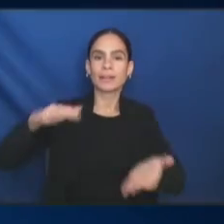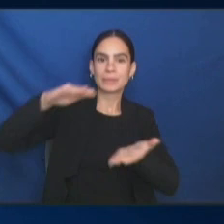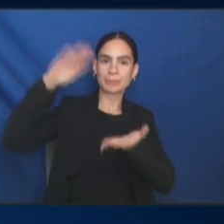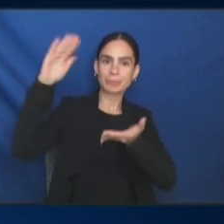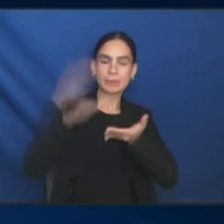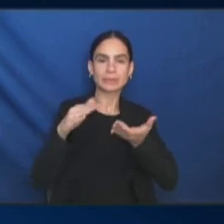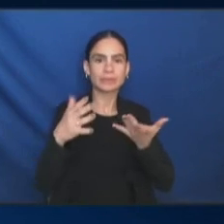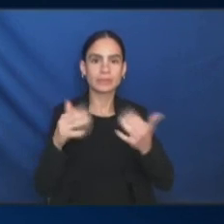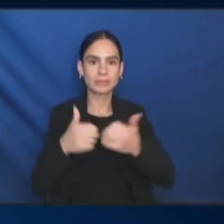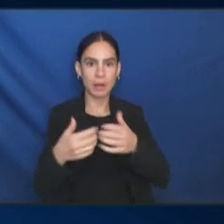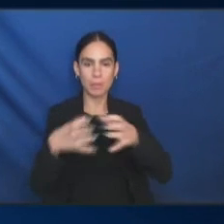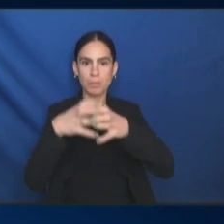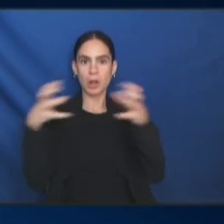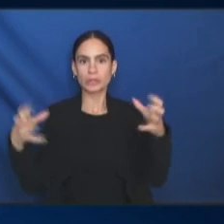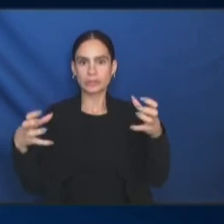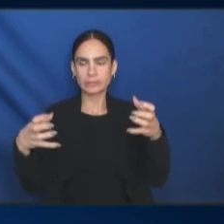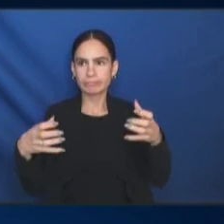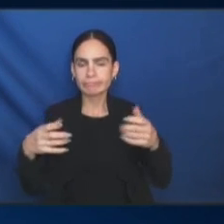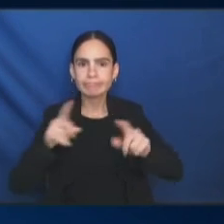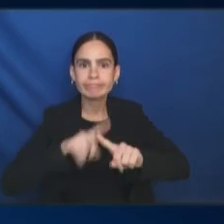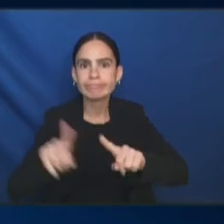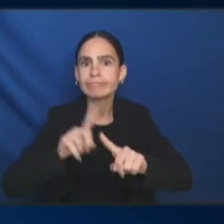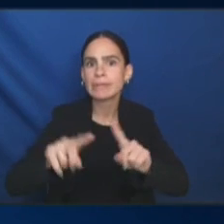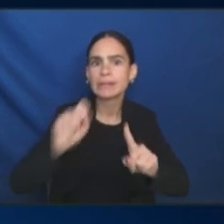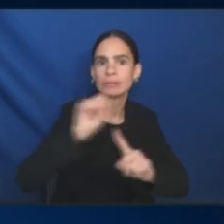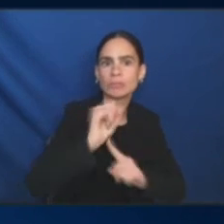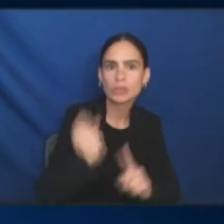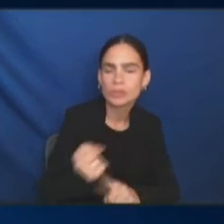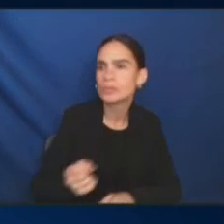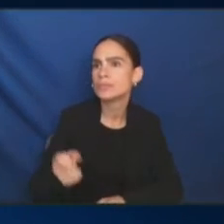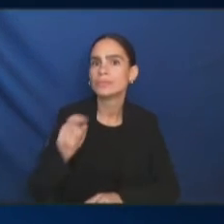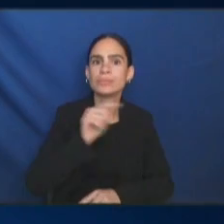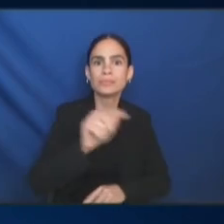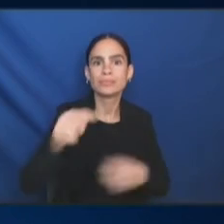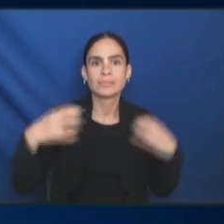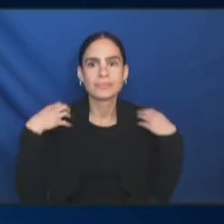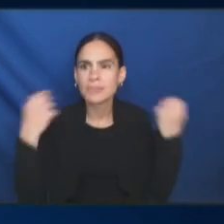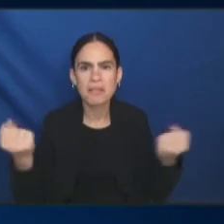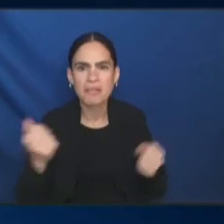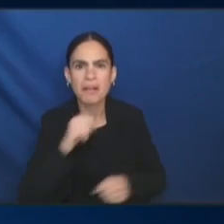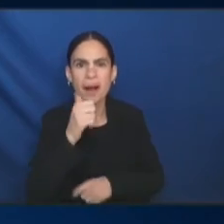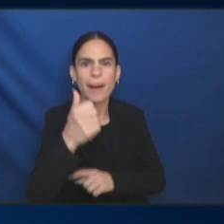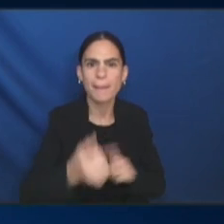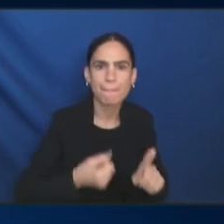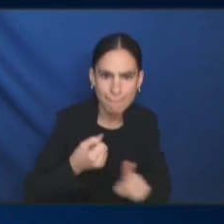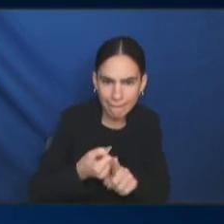health is not quite as impacted when faced with a heatwave, or an extreme event.